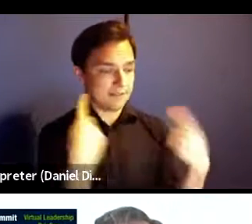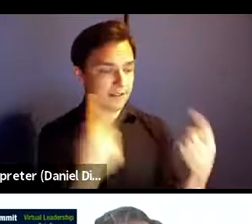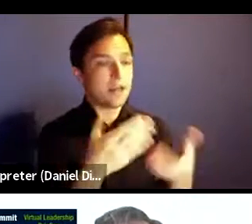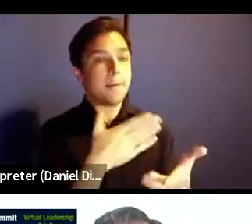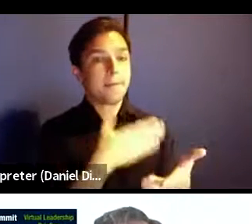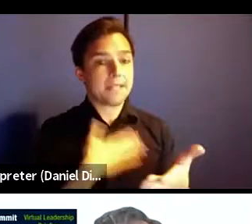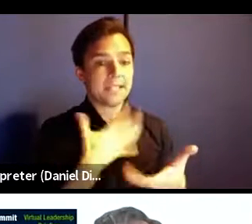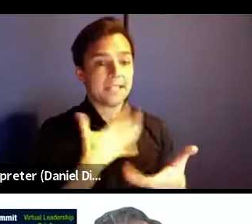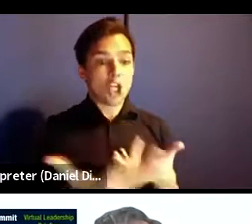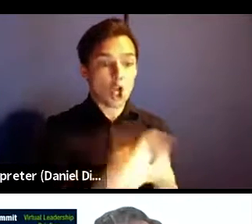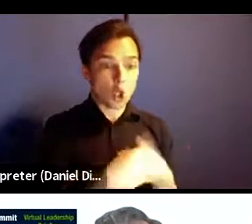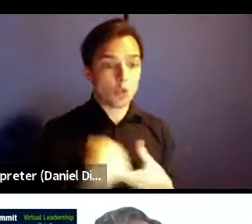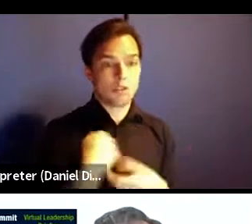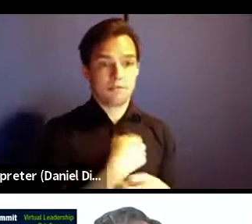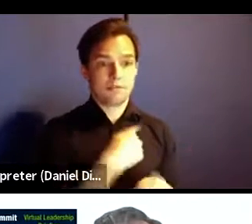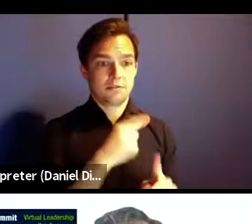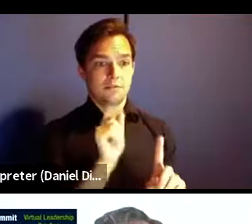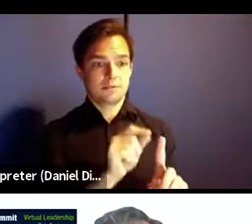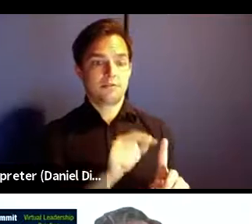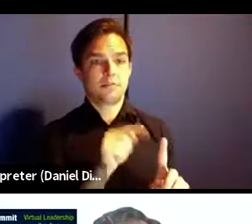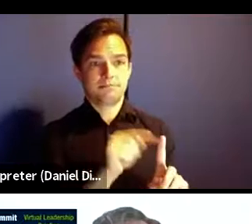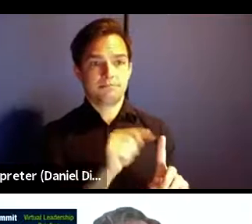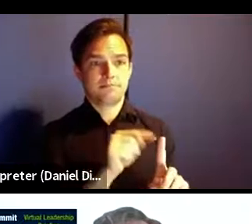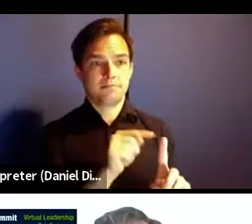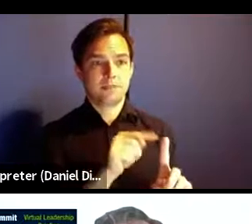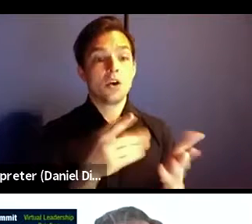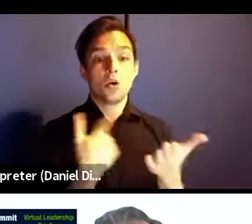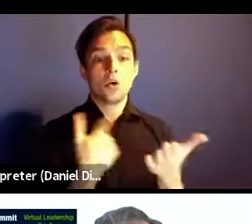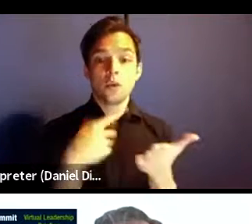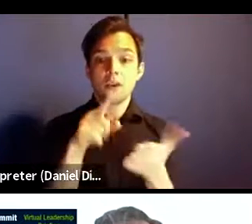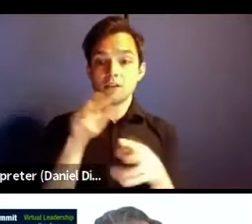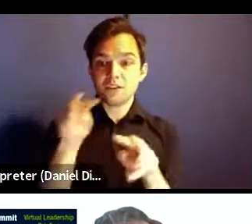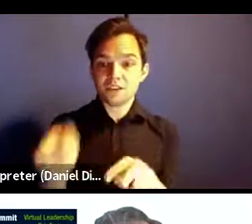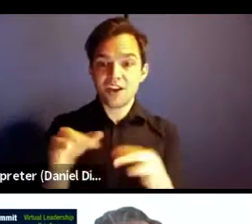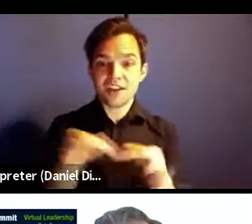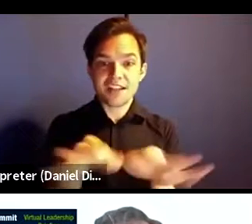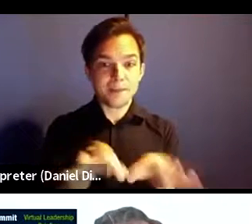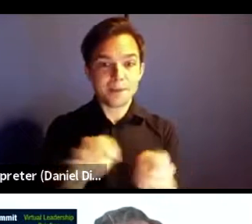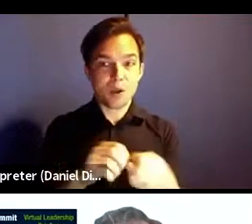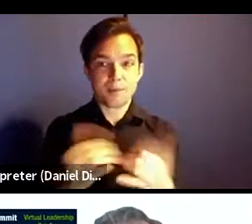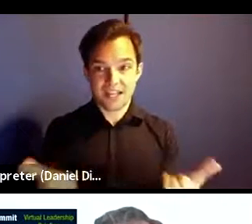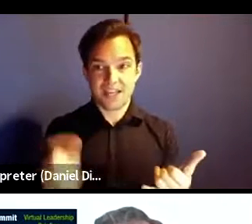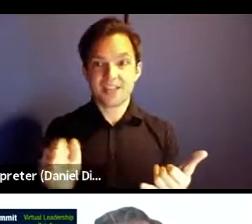I mean, even as we watched the captioning problems today, which was a server issue,